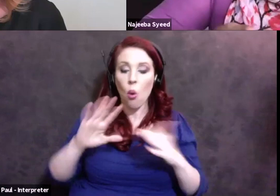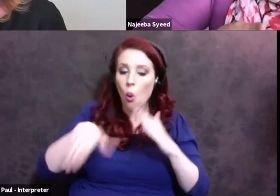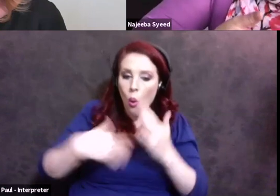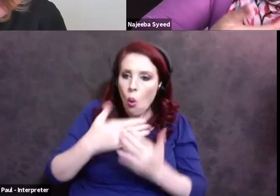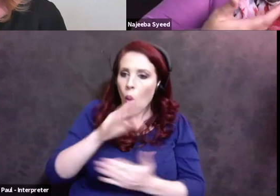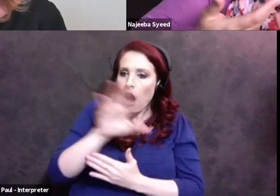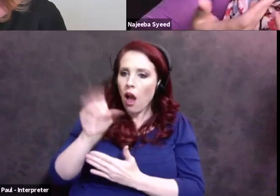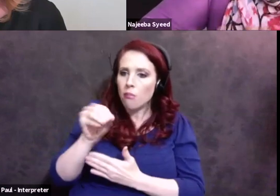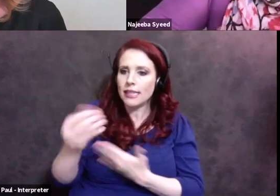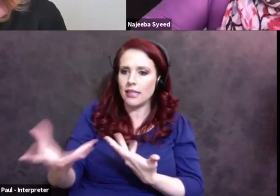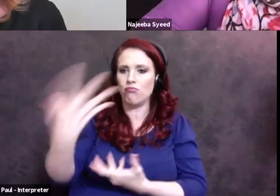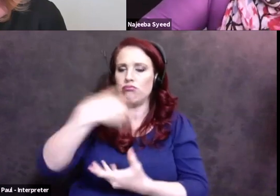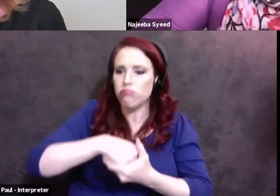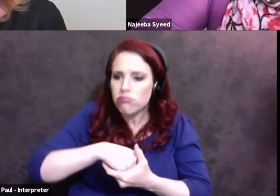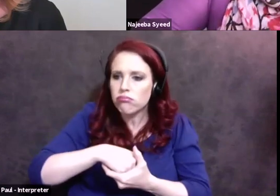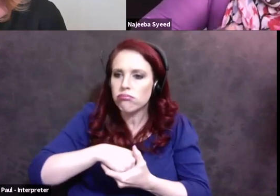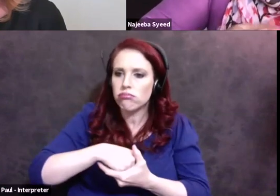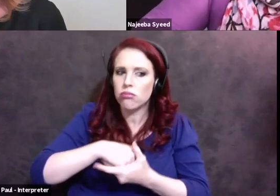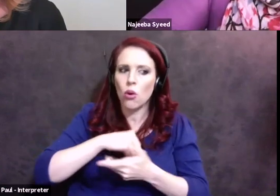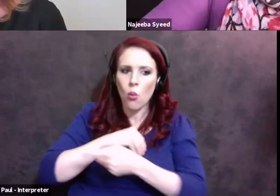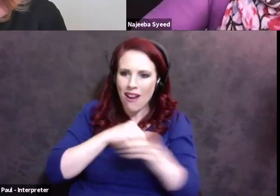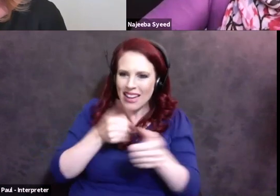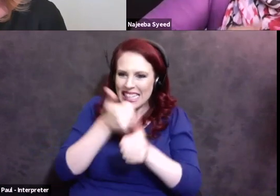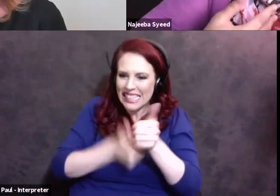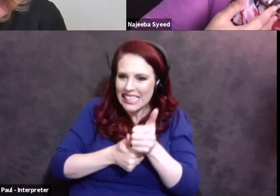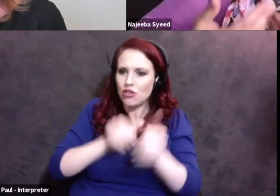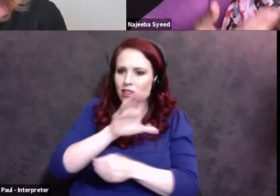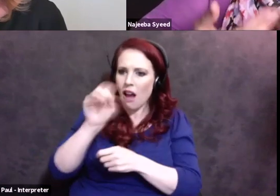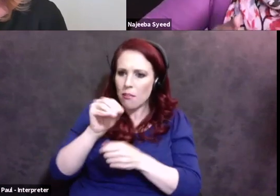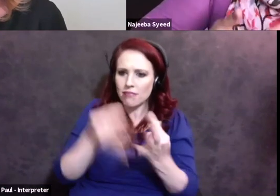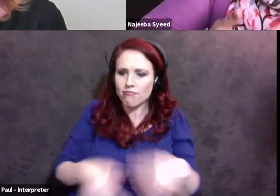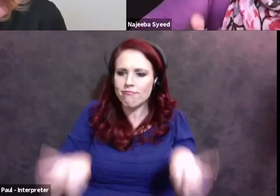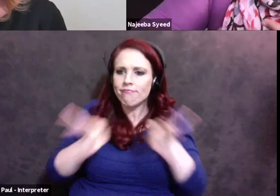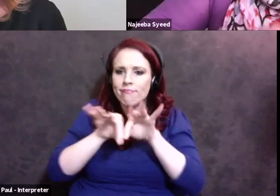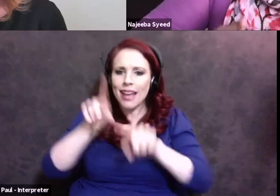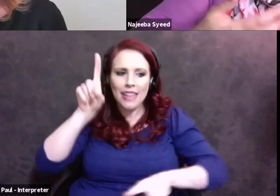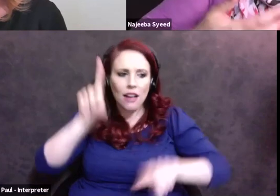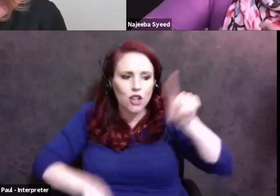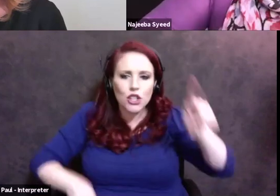place where they value not just diversity, but they begin to move into relationship with